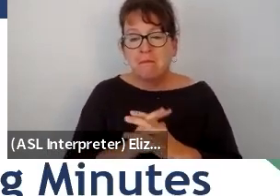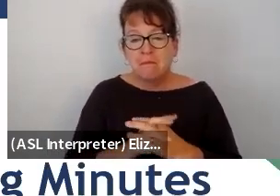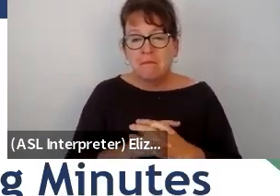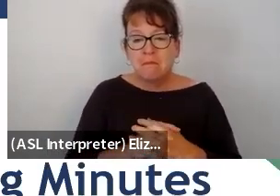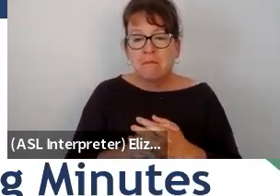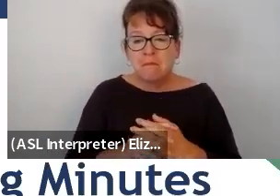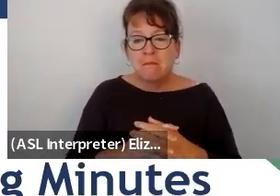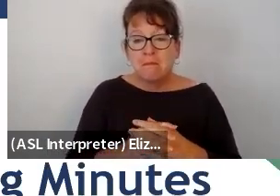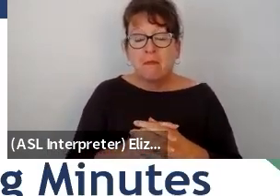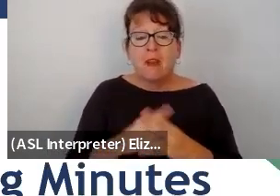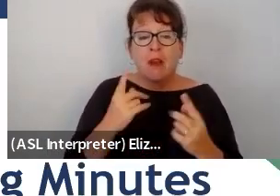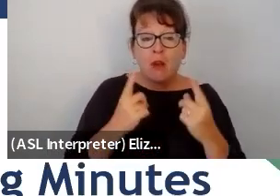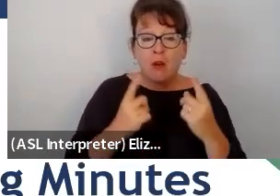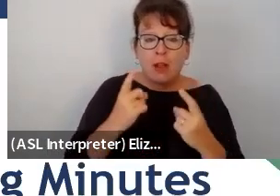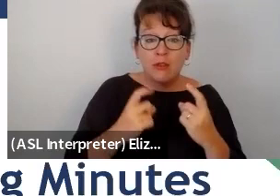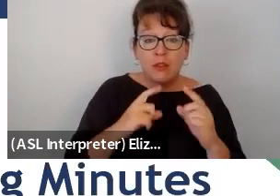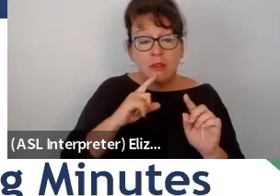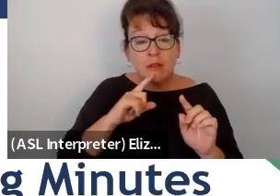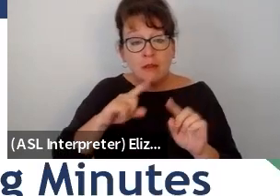new program we have in front of us in context,